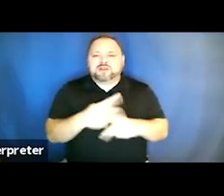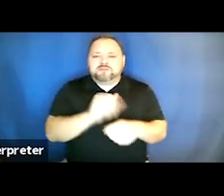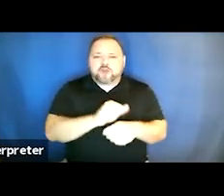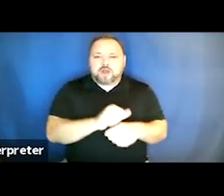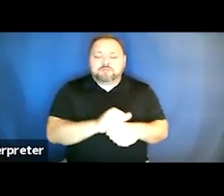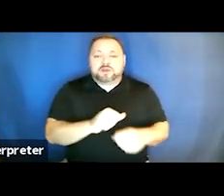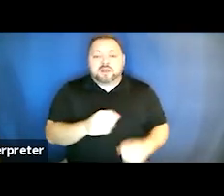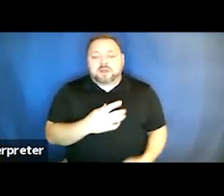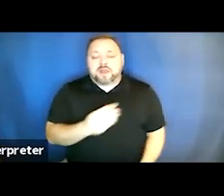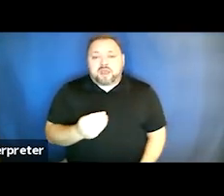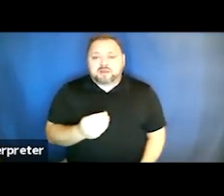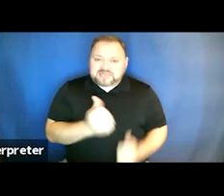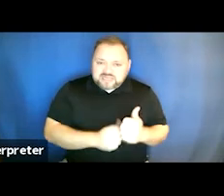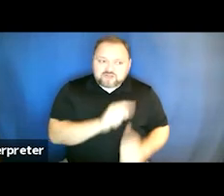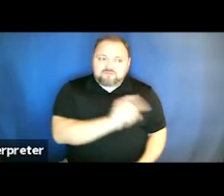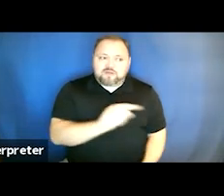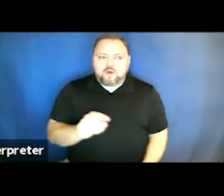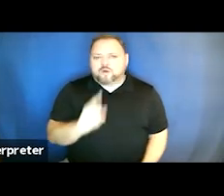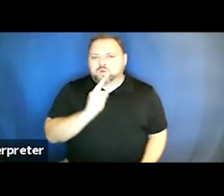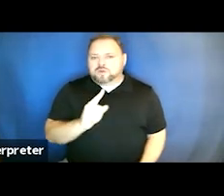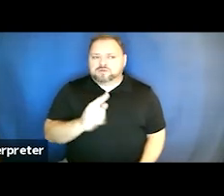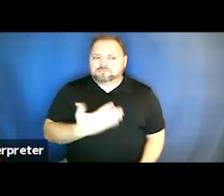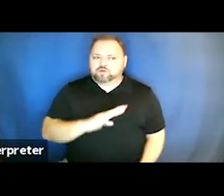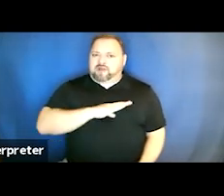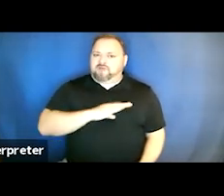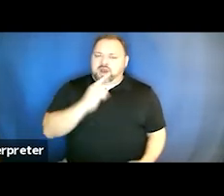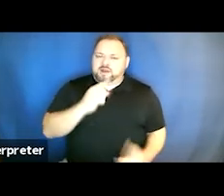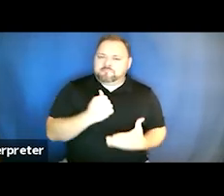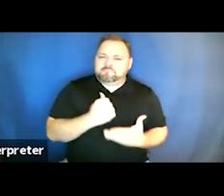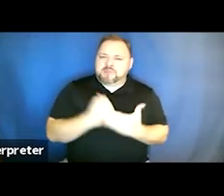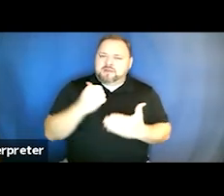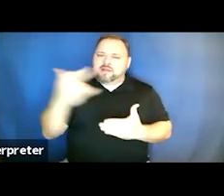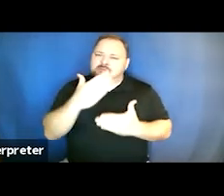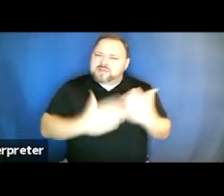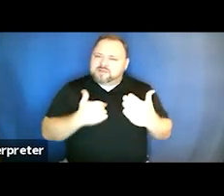Each one of them was gratifying and makes another piece of me.